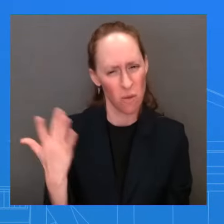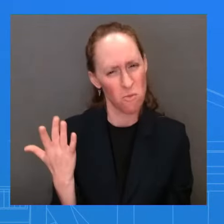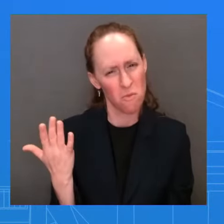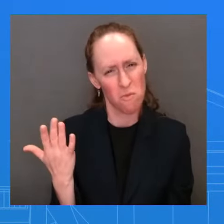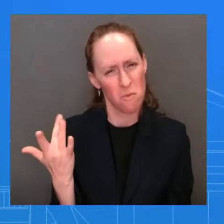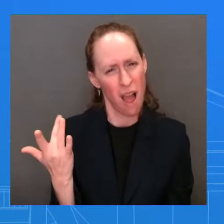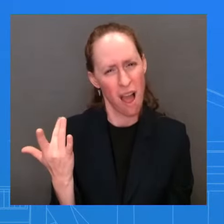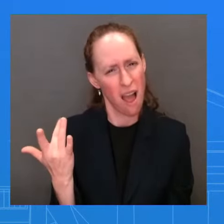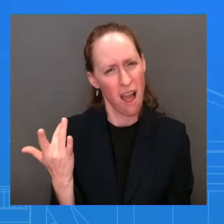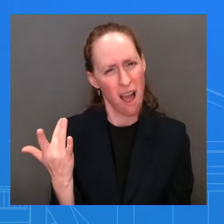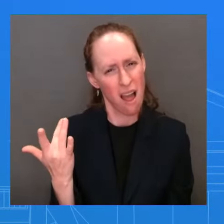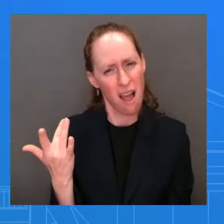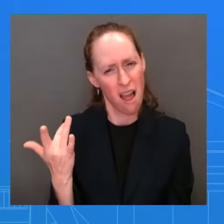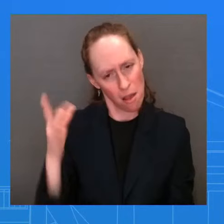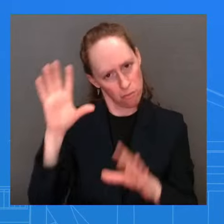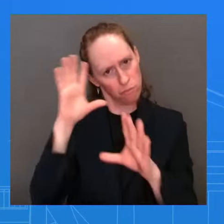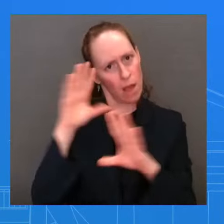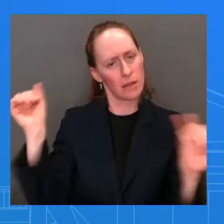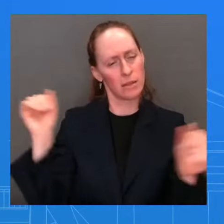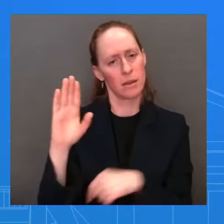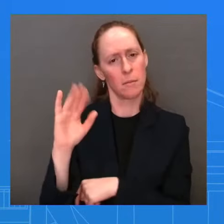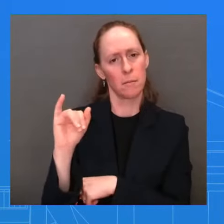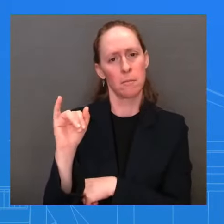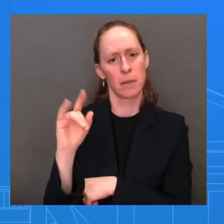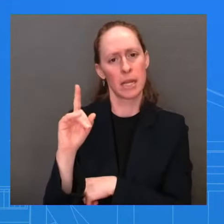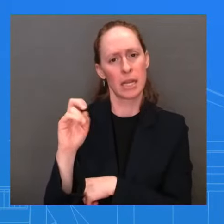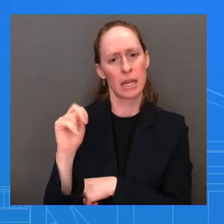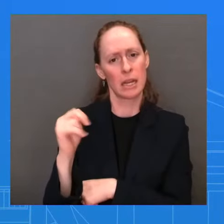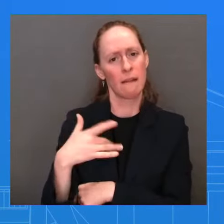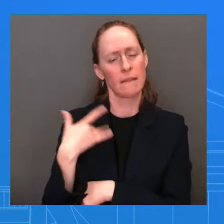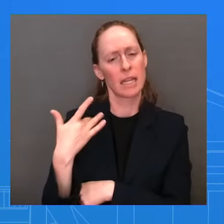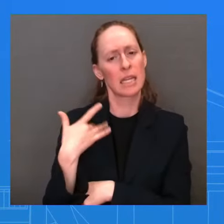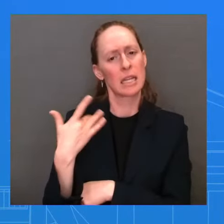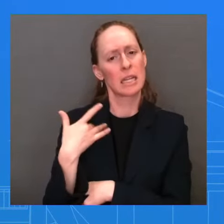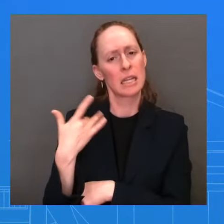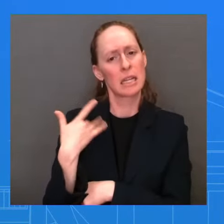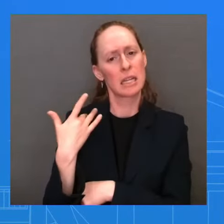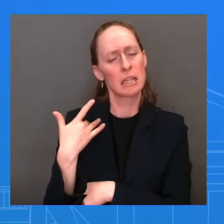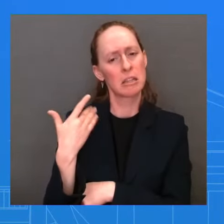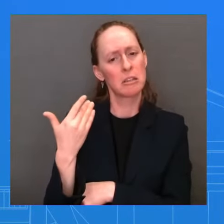to pass the torch at this point? Why does he still want to hold it? Ms. Jean-Pierre: So, look, a couple of things. I want to be very careful.